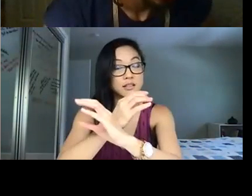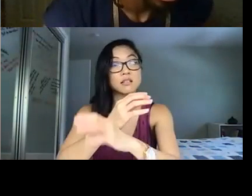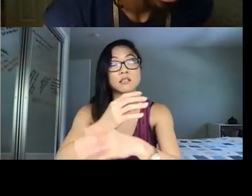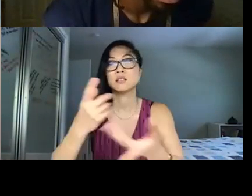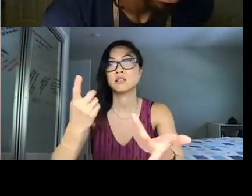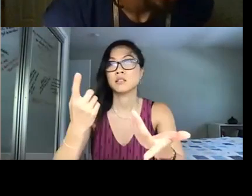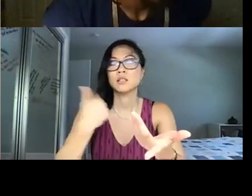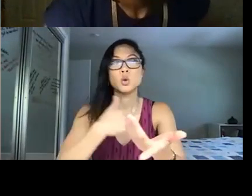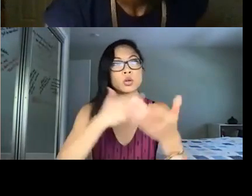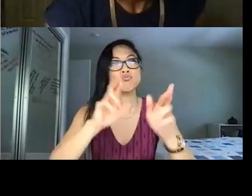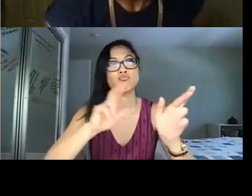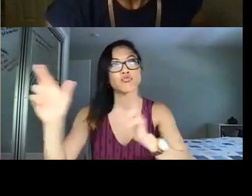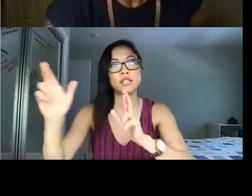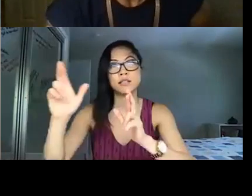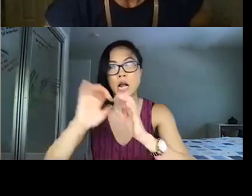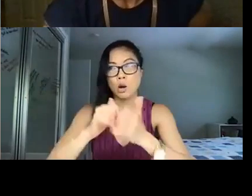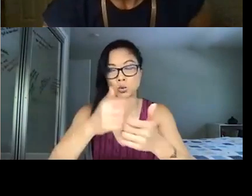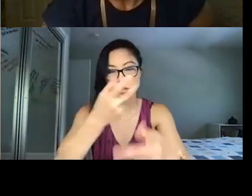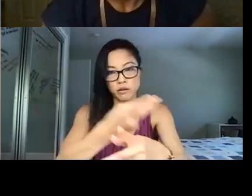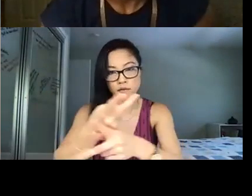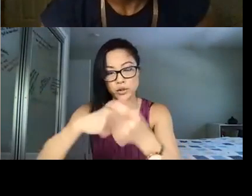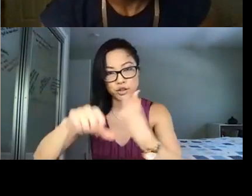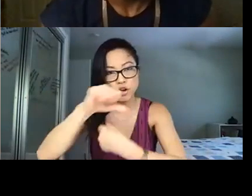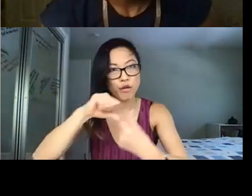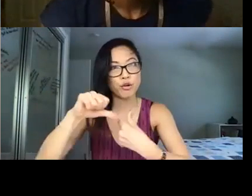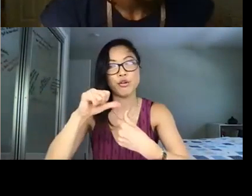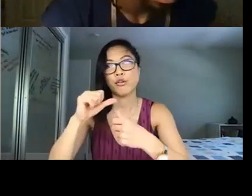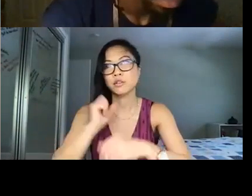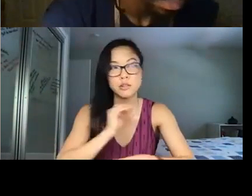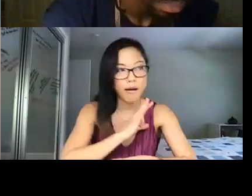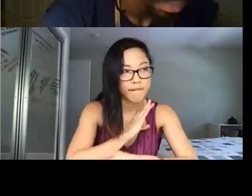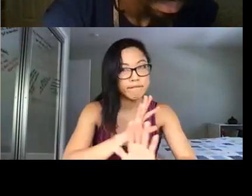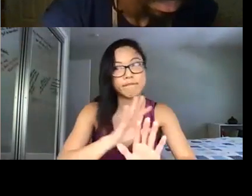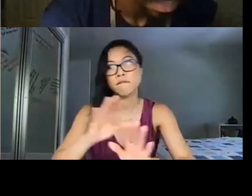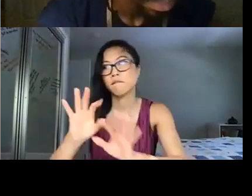members, family members, for, you know, friends.